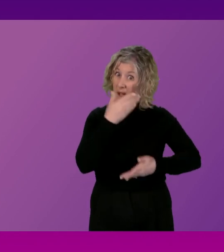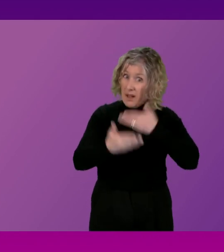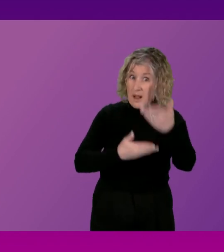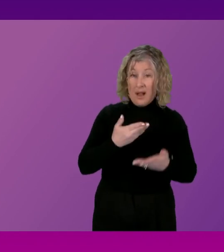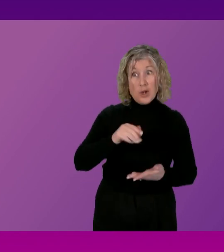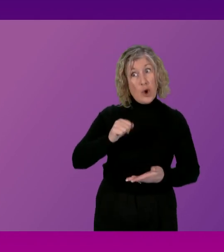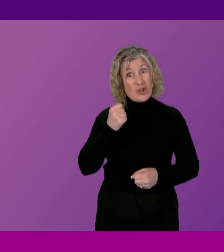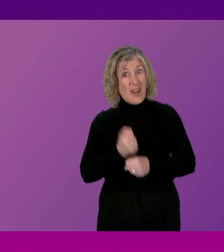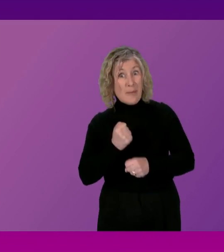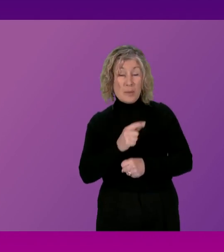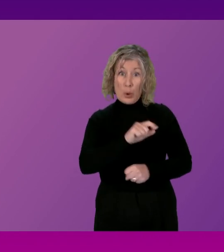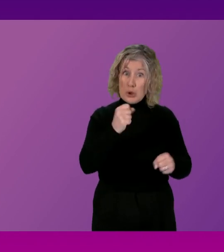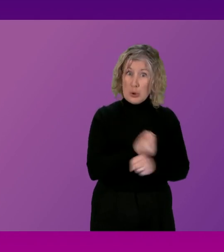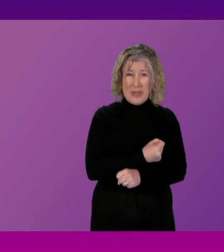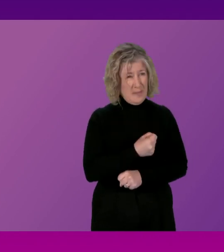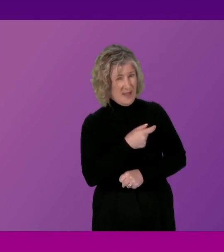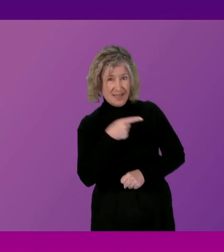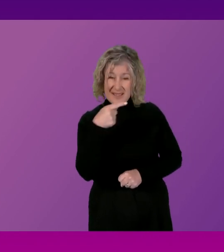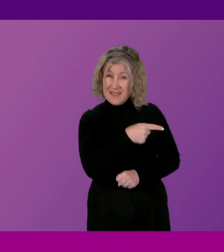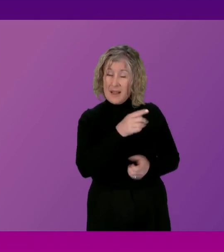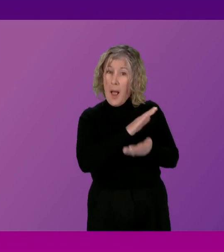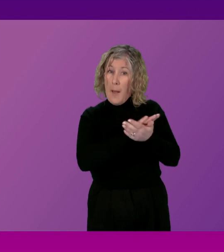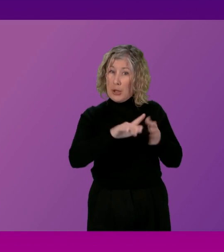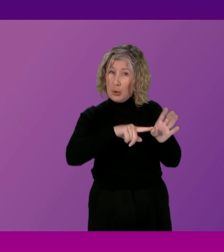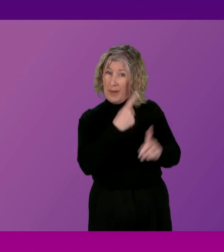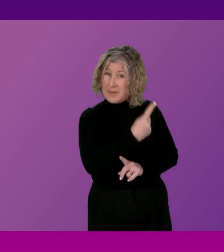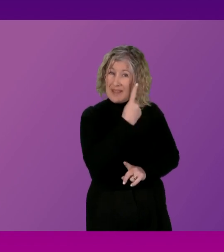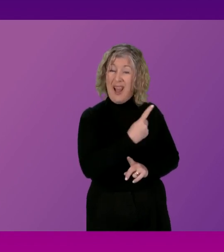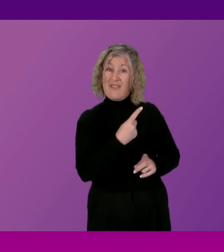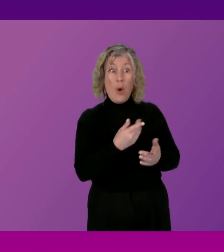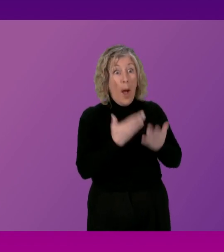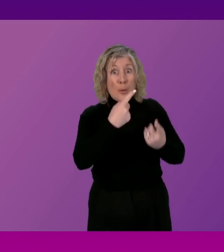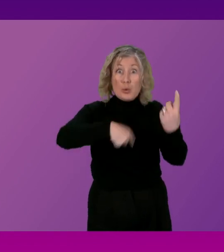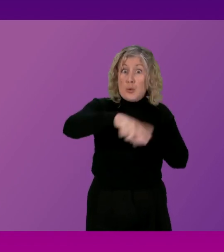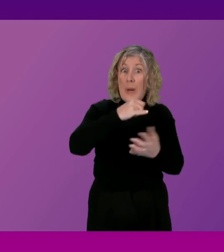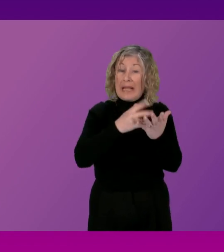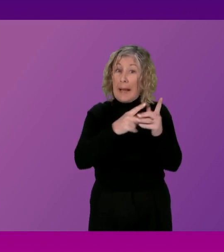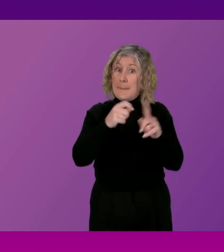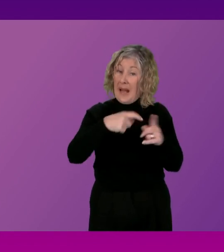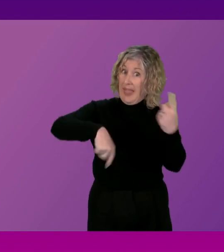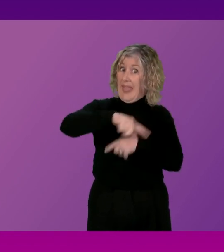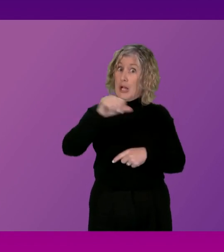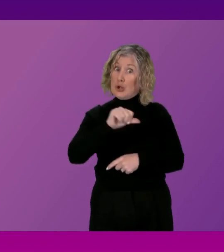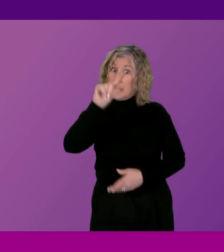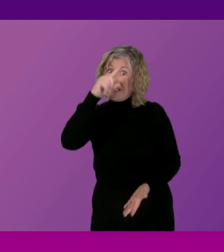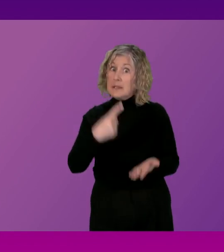It is not up to Humza Yousaf or any current or former SNP minister to decide what is relevant